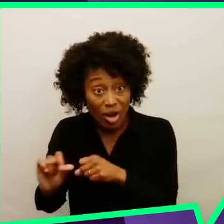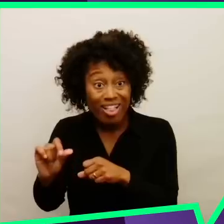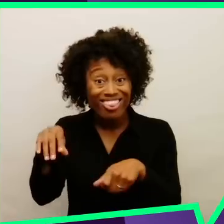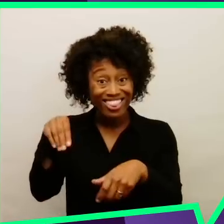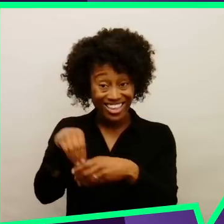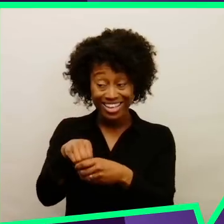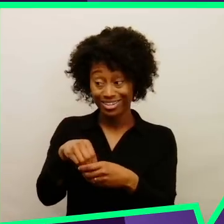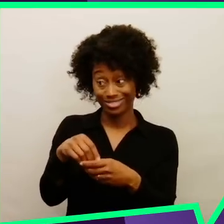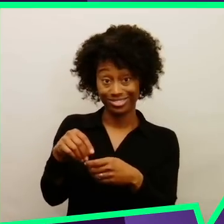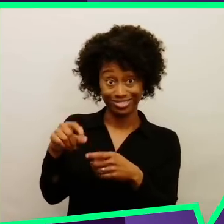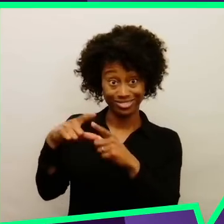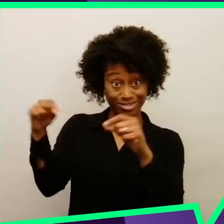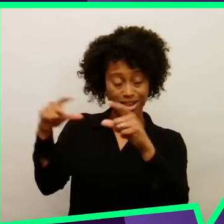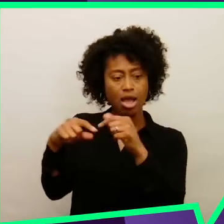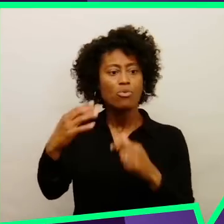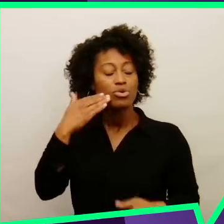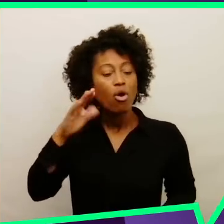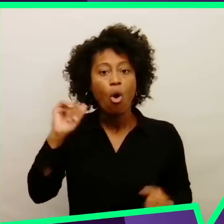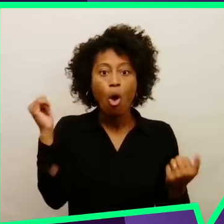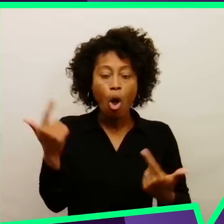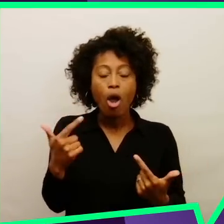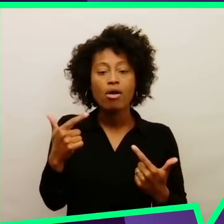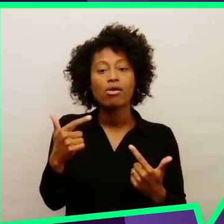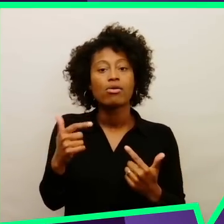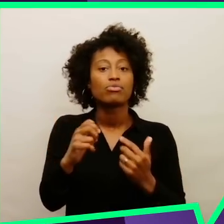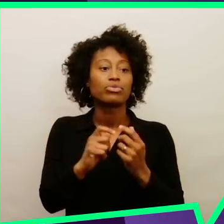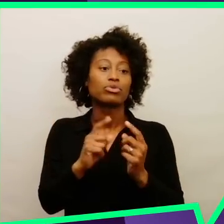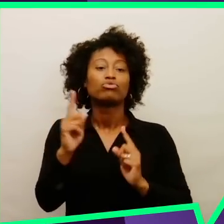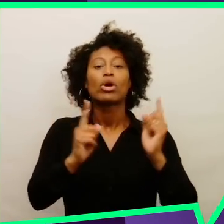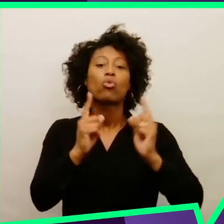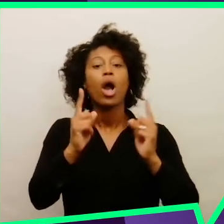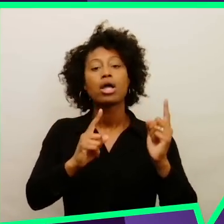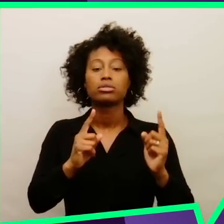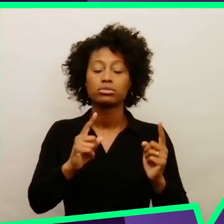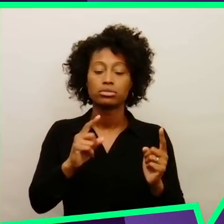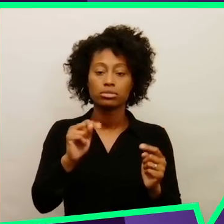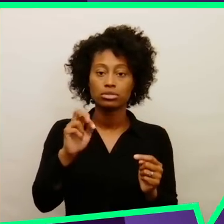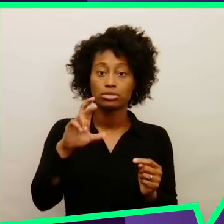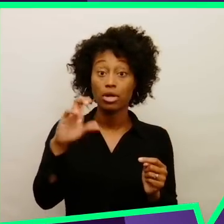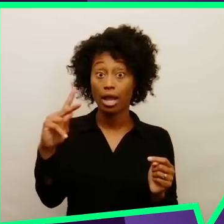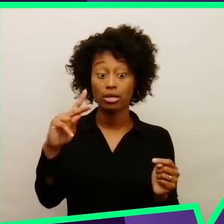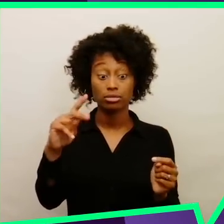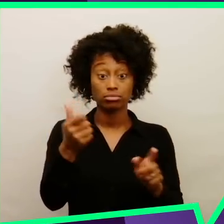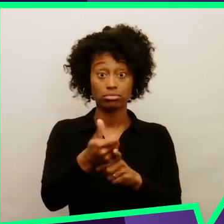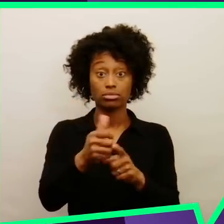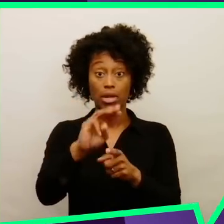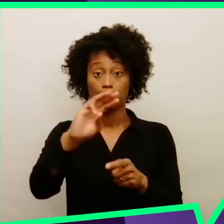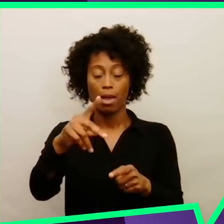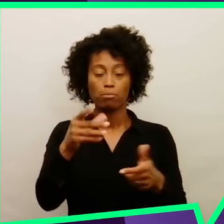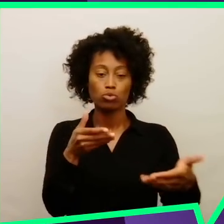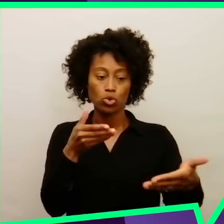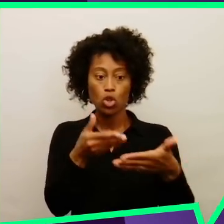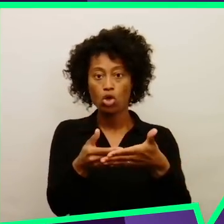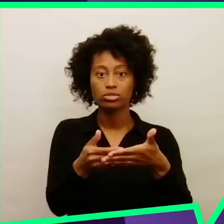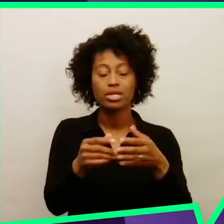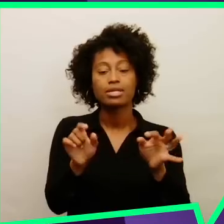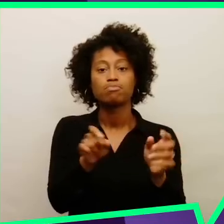All of the racetracks in Forza Motorsport are, what they call, one-to-one. So they're all mapped, so that they can have as close